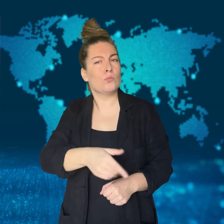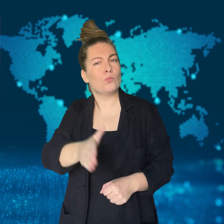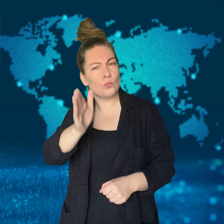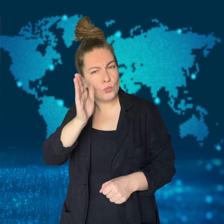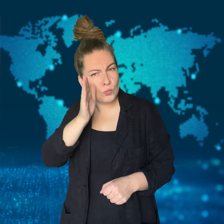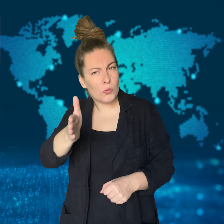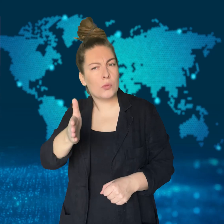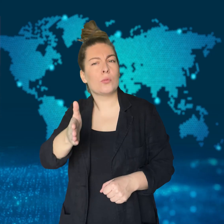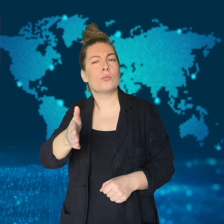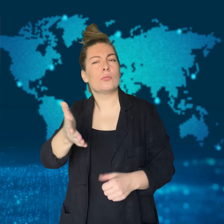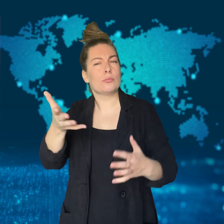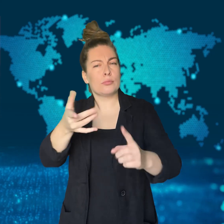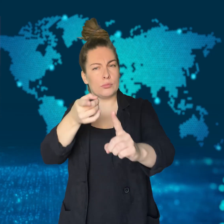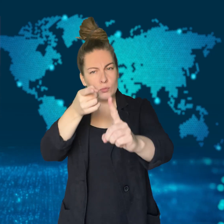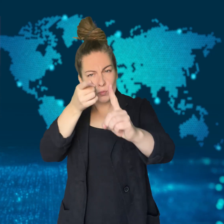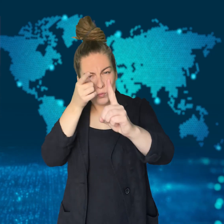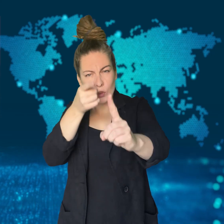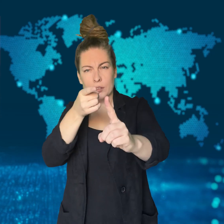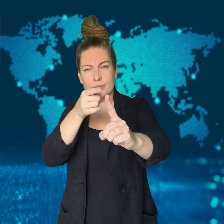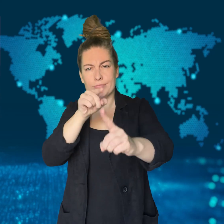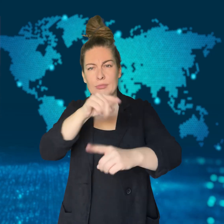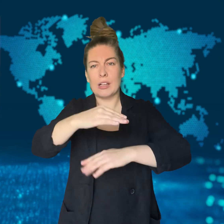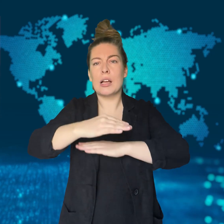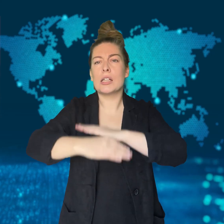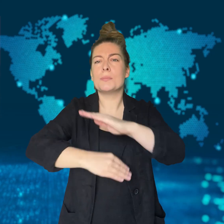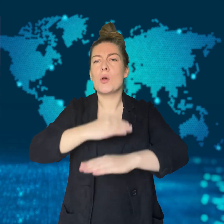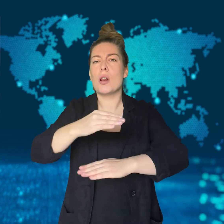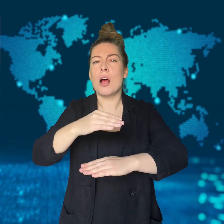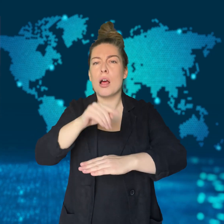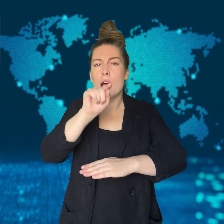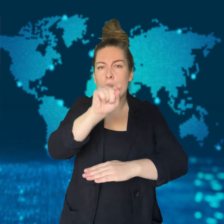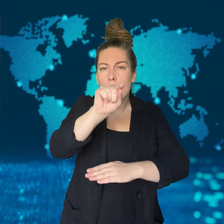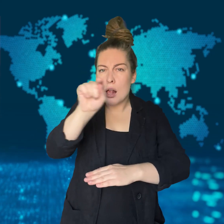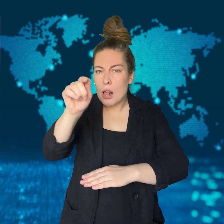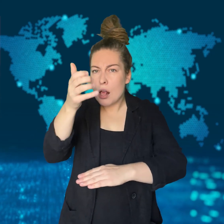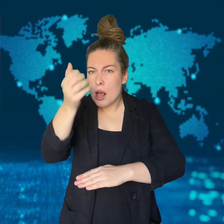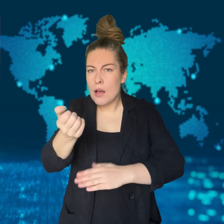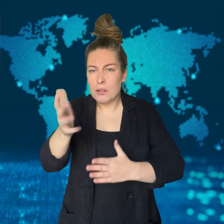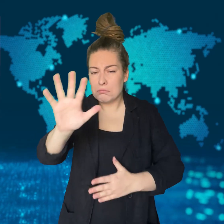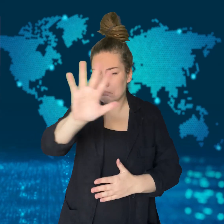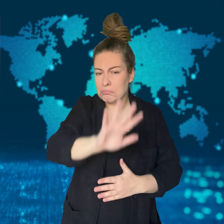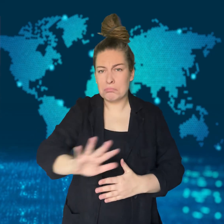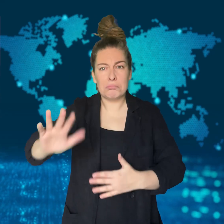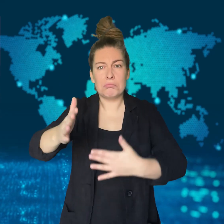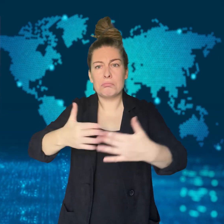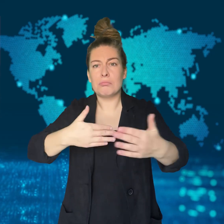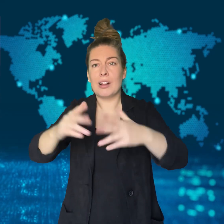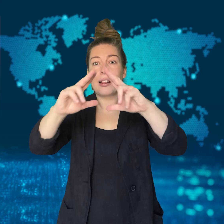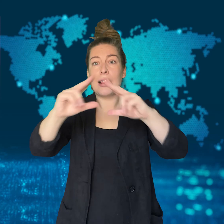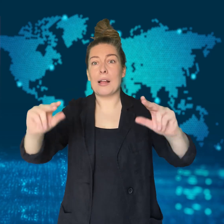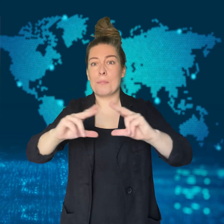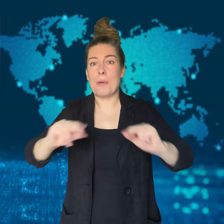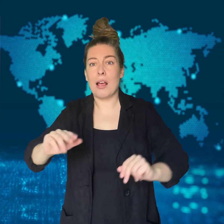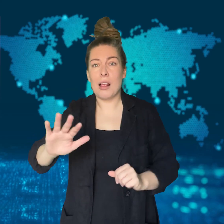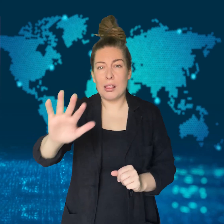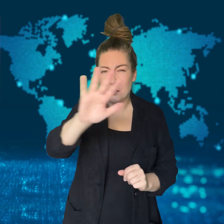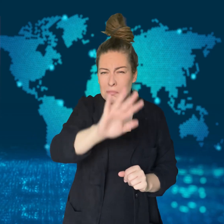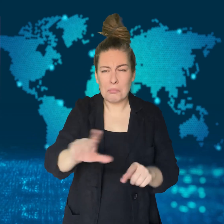"continue to strike Hezbollah everywhere in Lebanon - including Beirut."